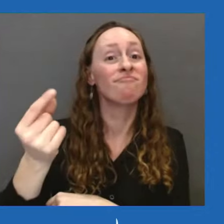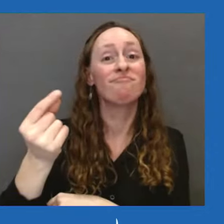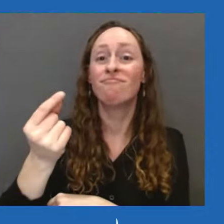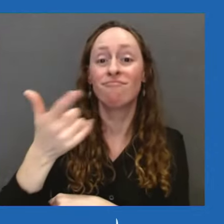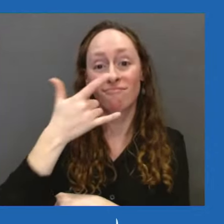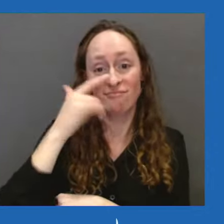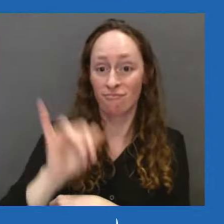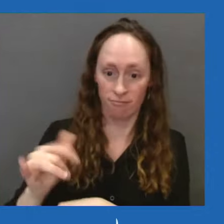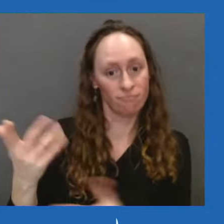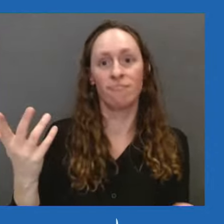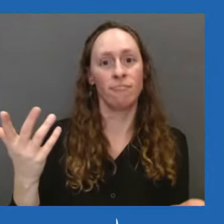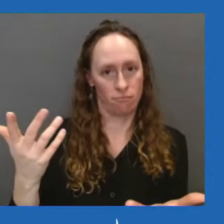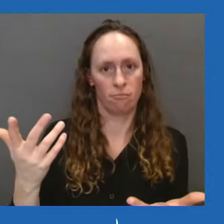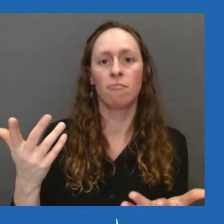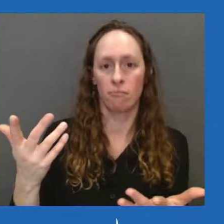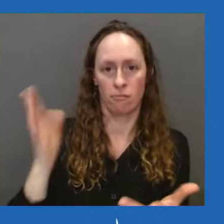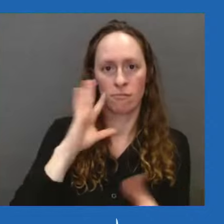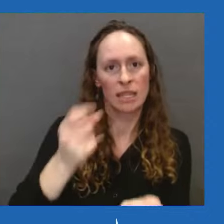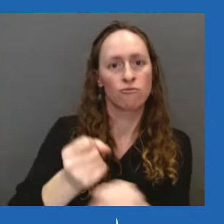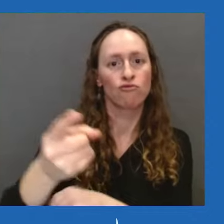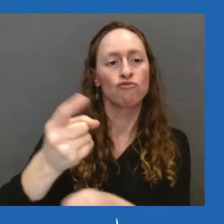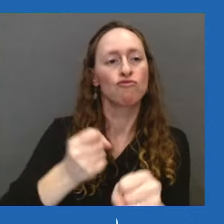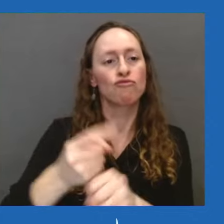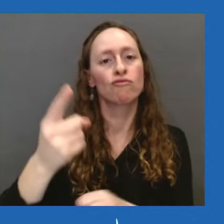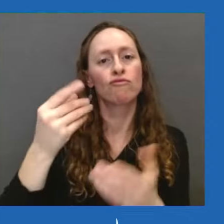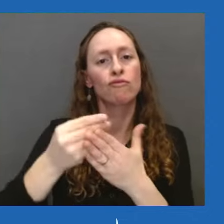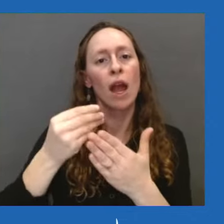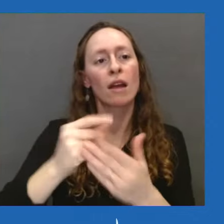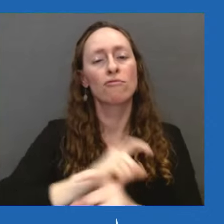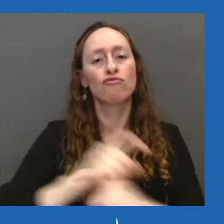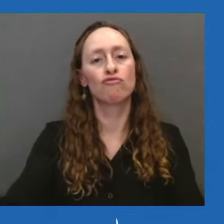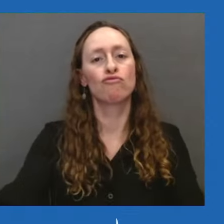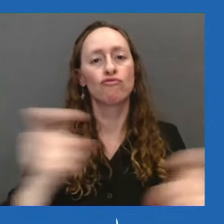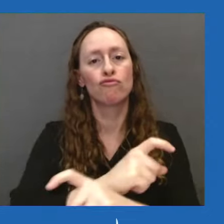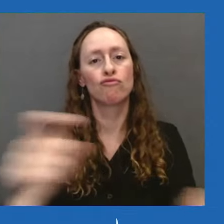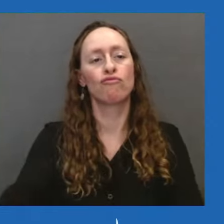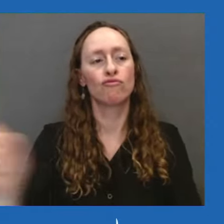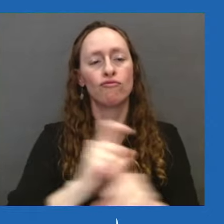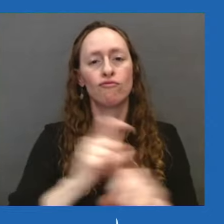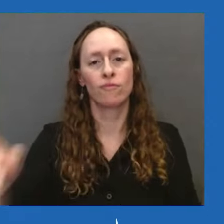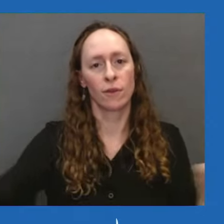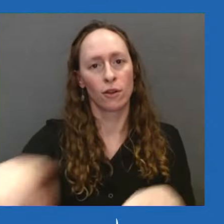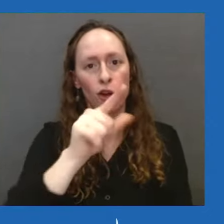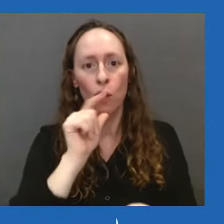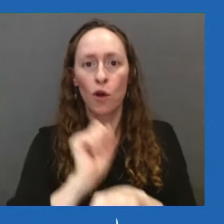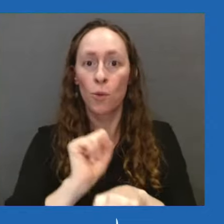It matters.